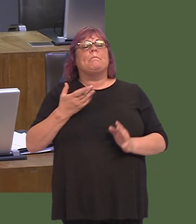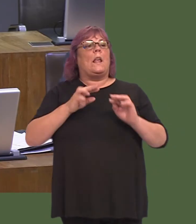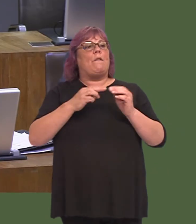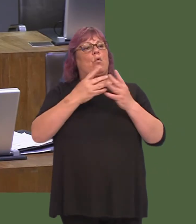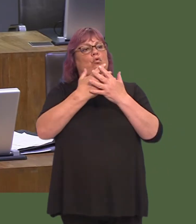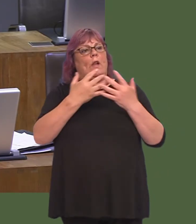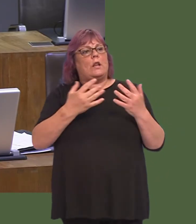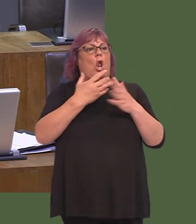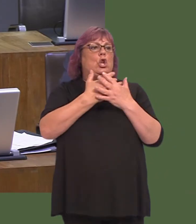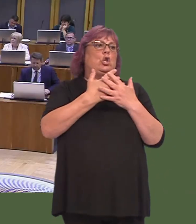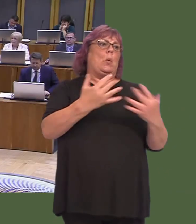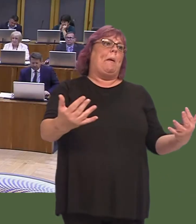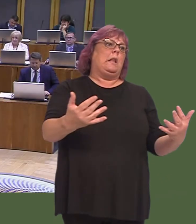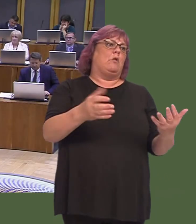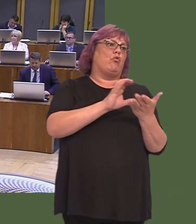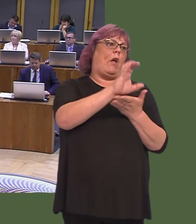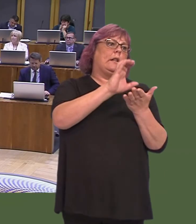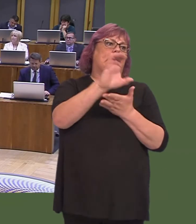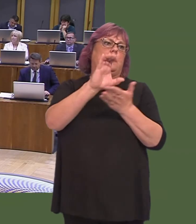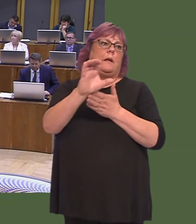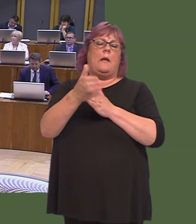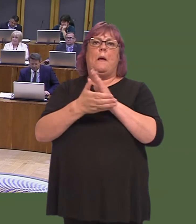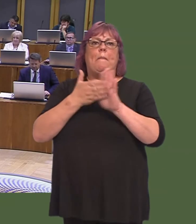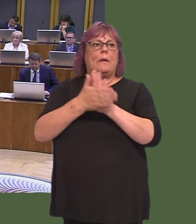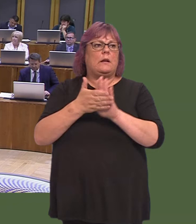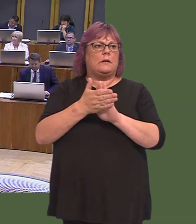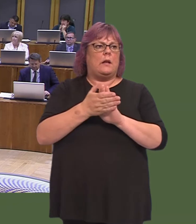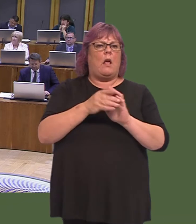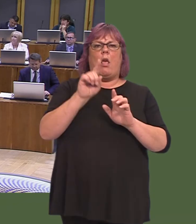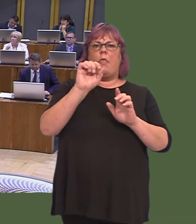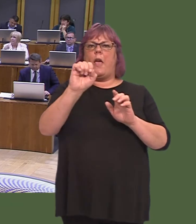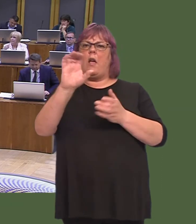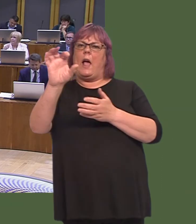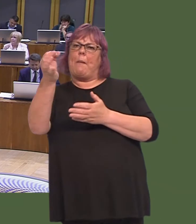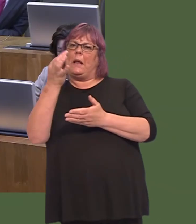of different grant schemes in order that different applications are able to fit properly.